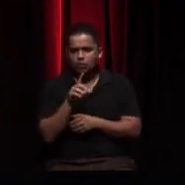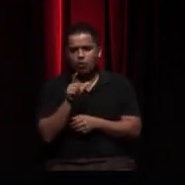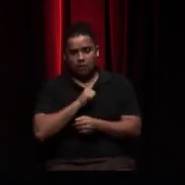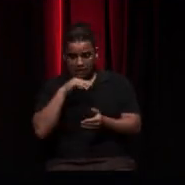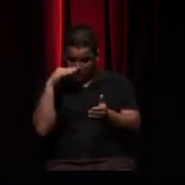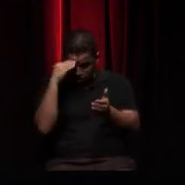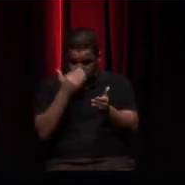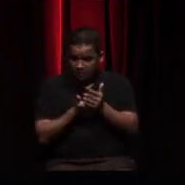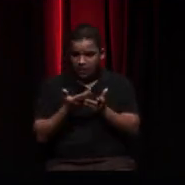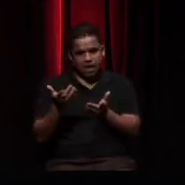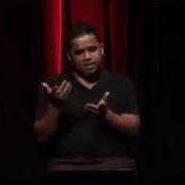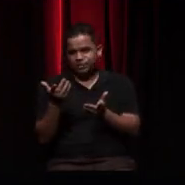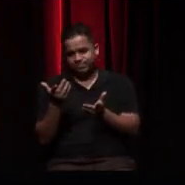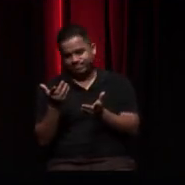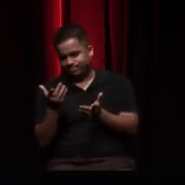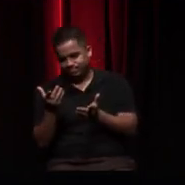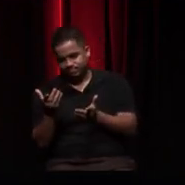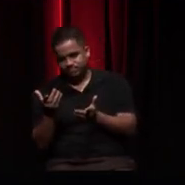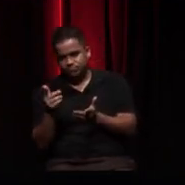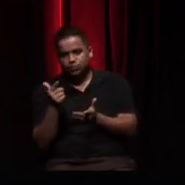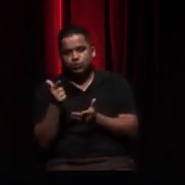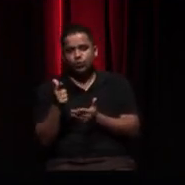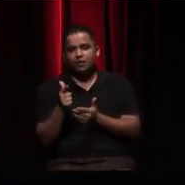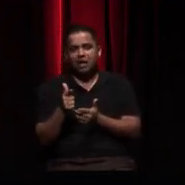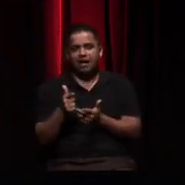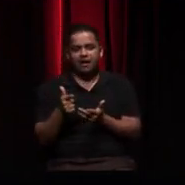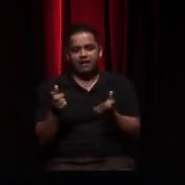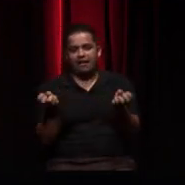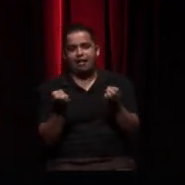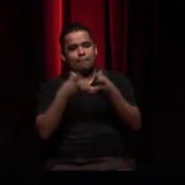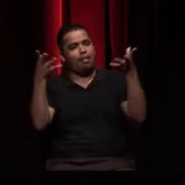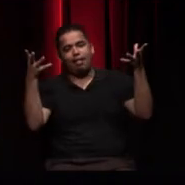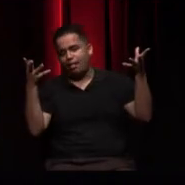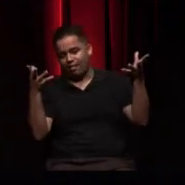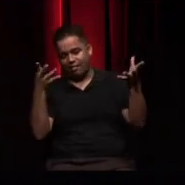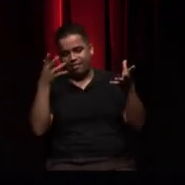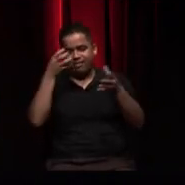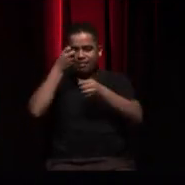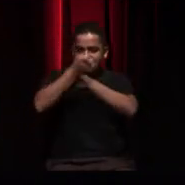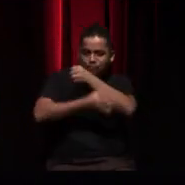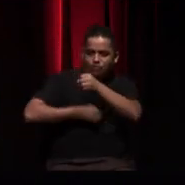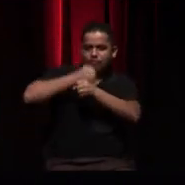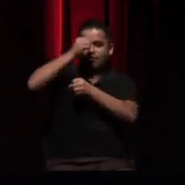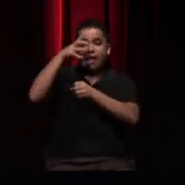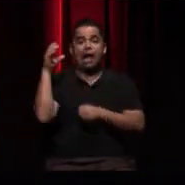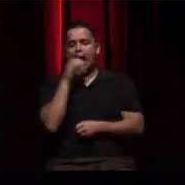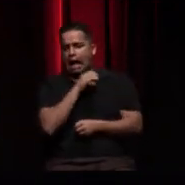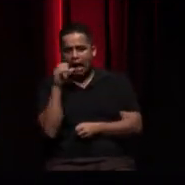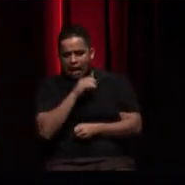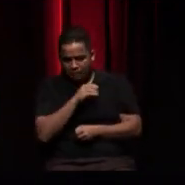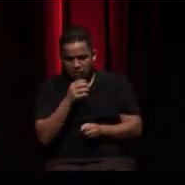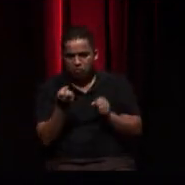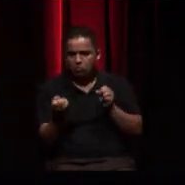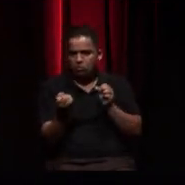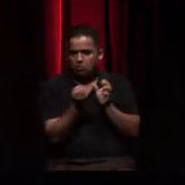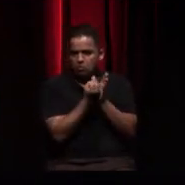There is no fairy tale. Nothing happens overnight. You create a brand, communicate,